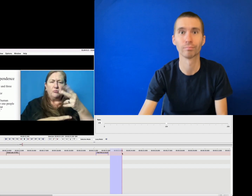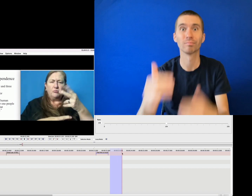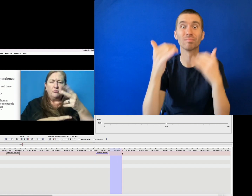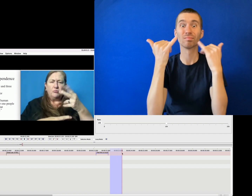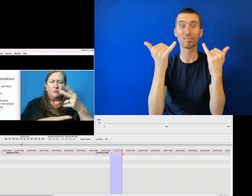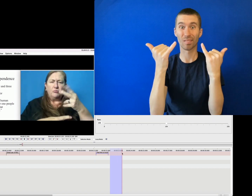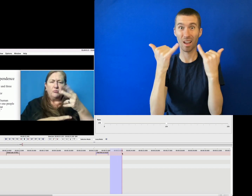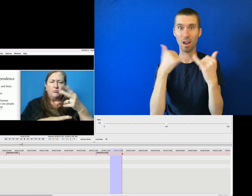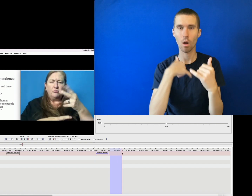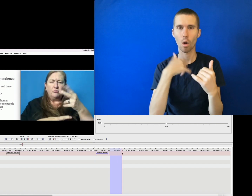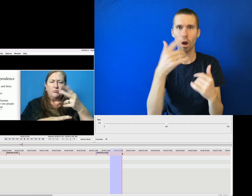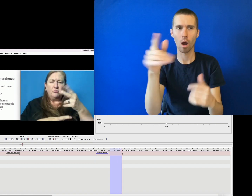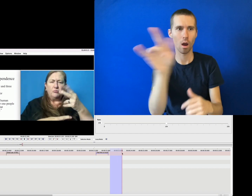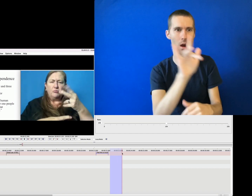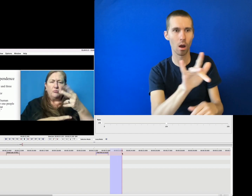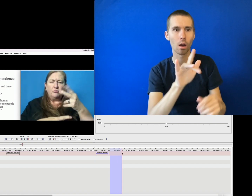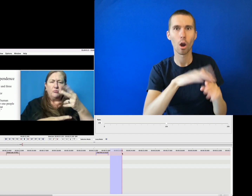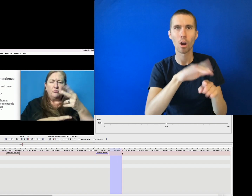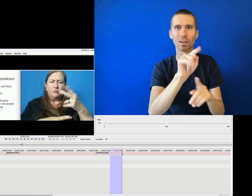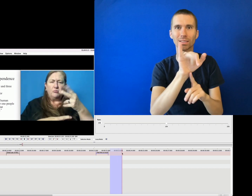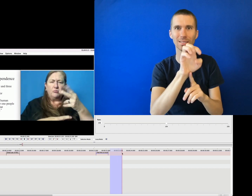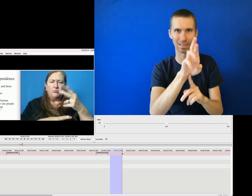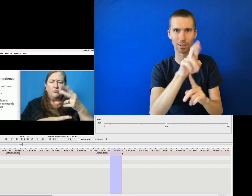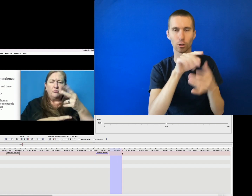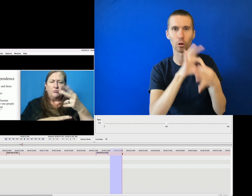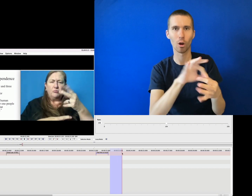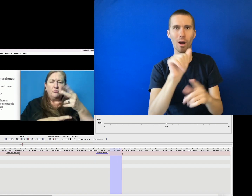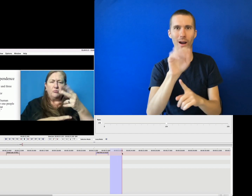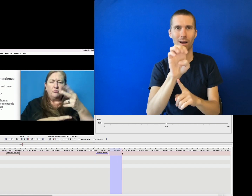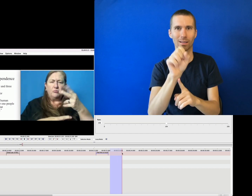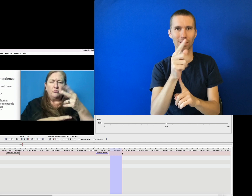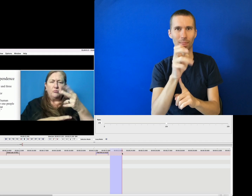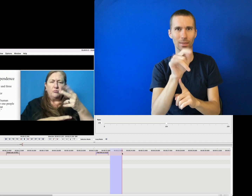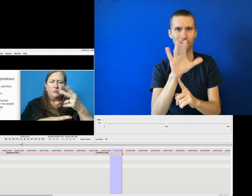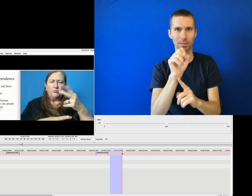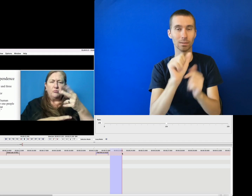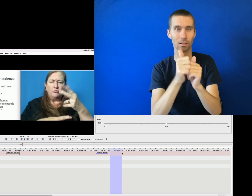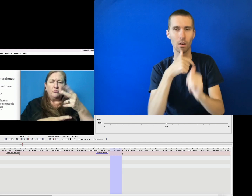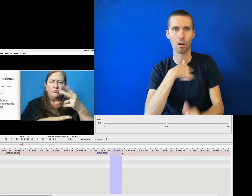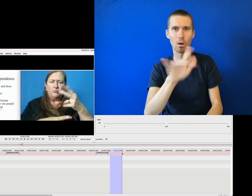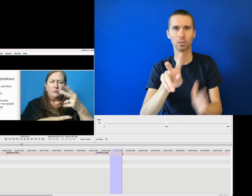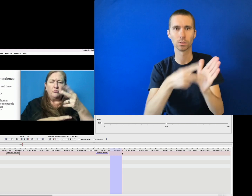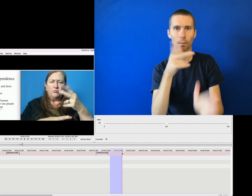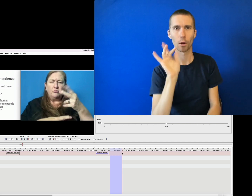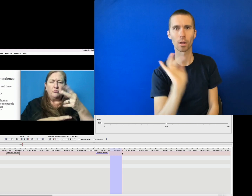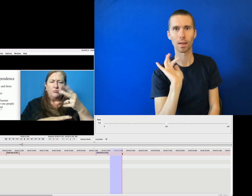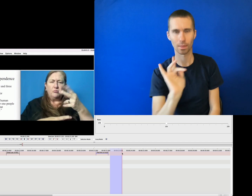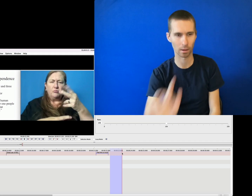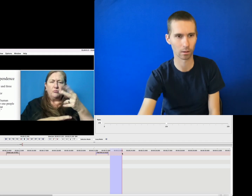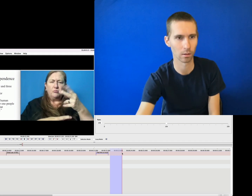Then, I'm going to select the tier related to "Aesthetics" by double clicking on that row. I'm showing it to you now.